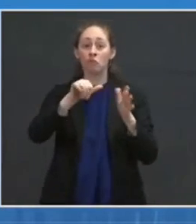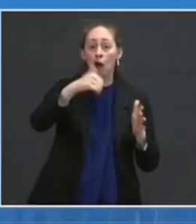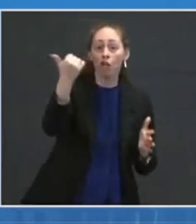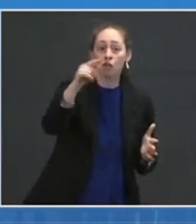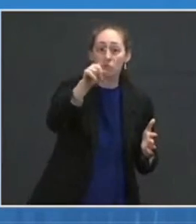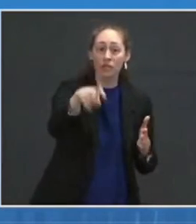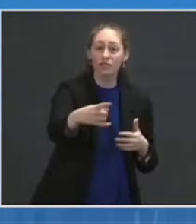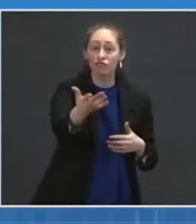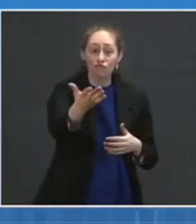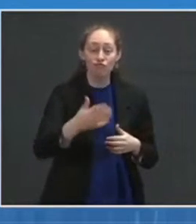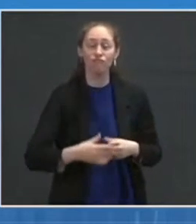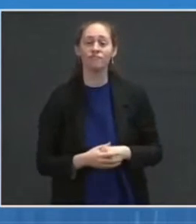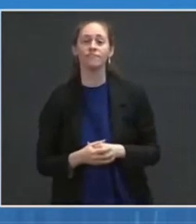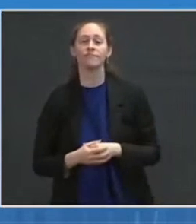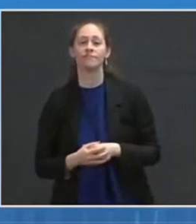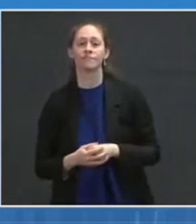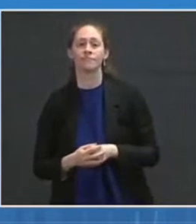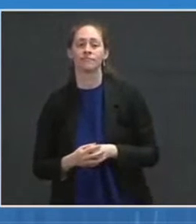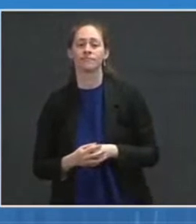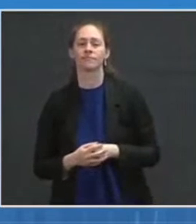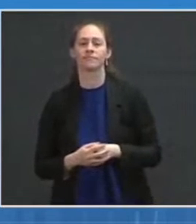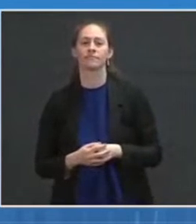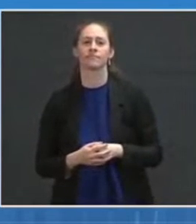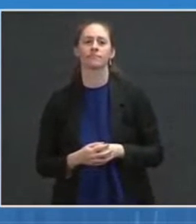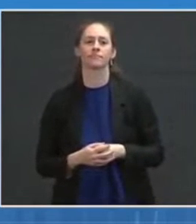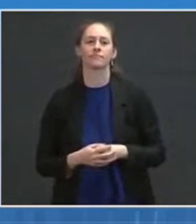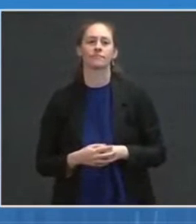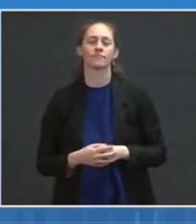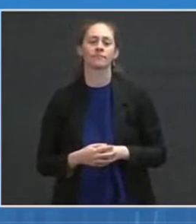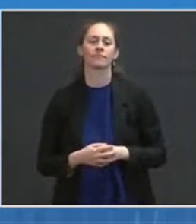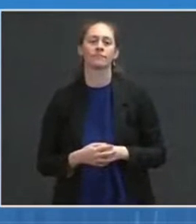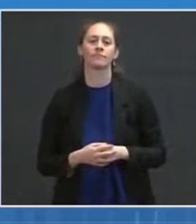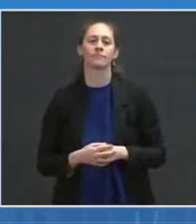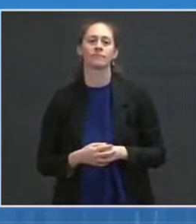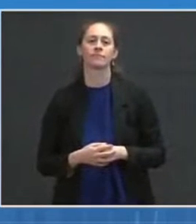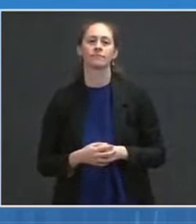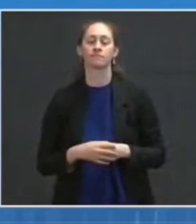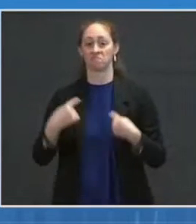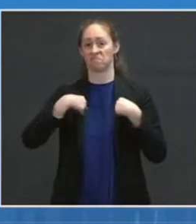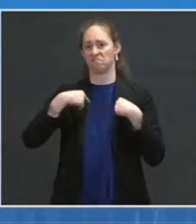PRIOR PHILOSOPHY. LET'S GO TO THE NEXT QUESTION.